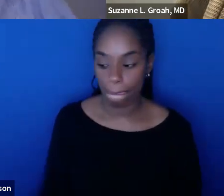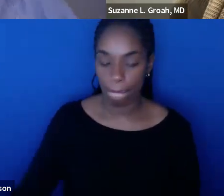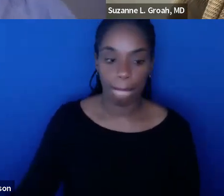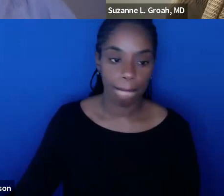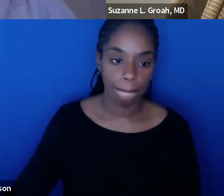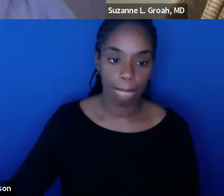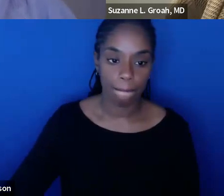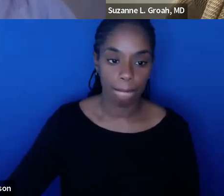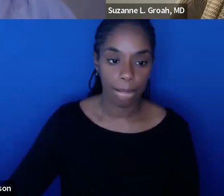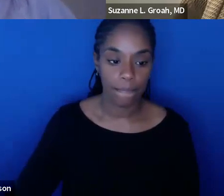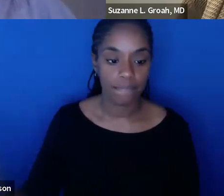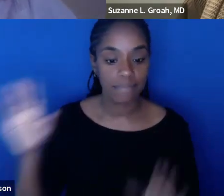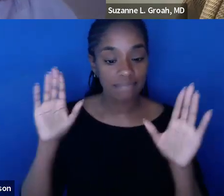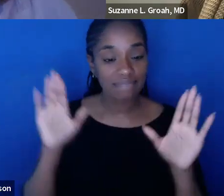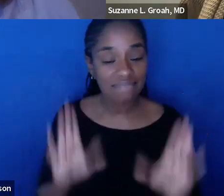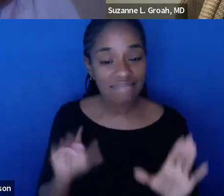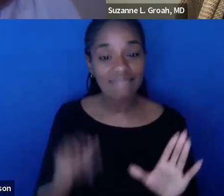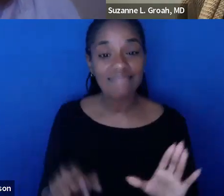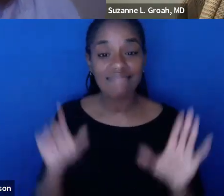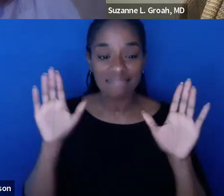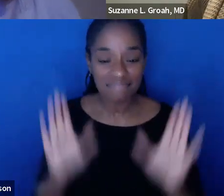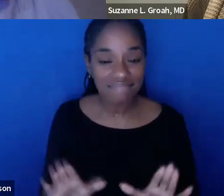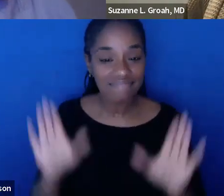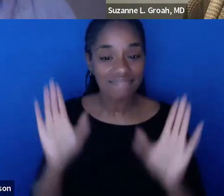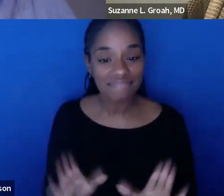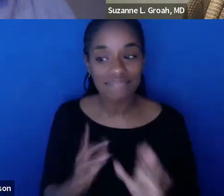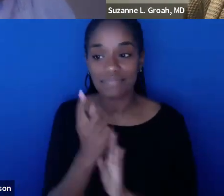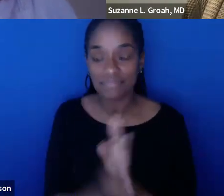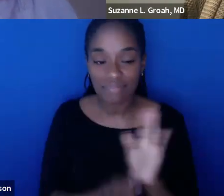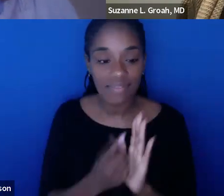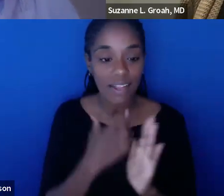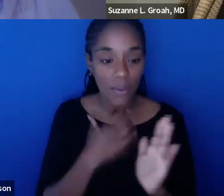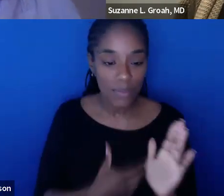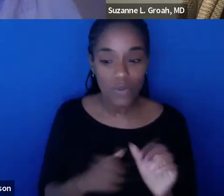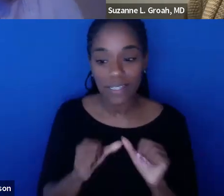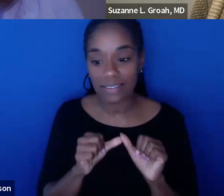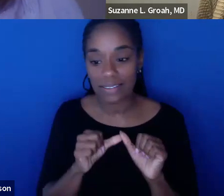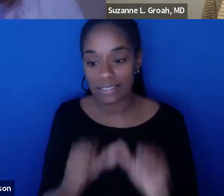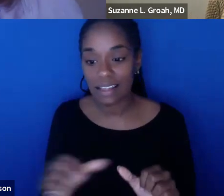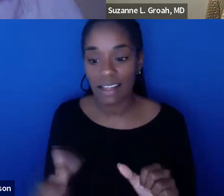Well, fabulous. This has been a fabulous hour. I wish we could stay another 6, 10, 12 hours.